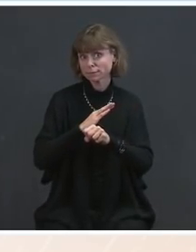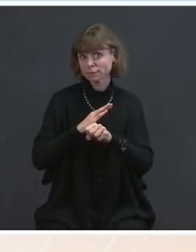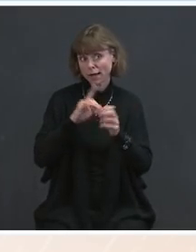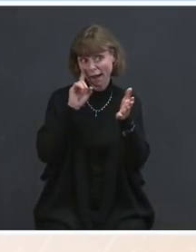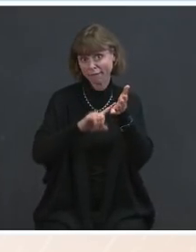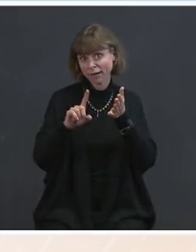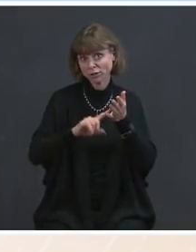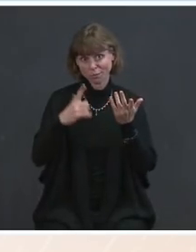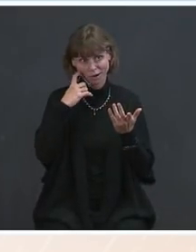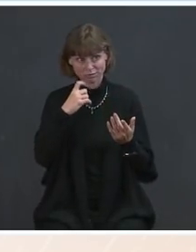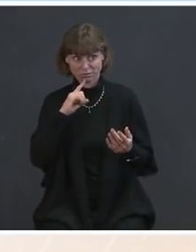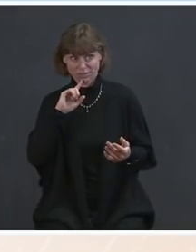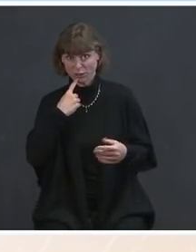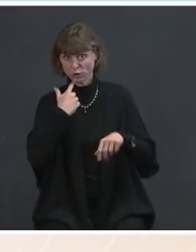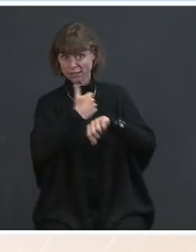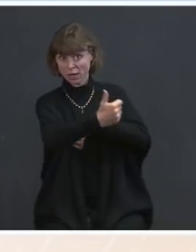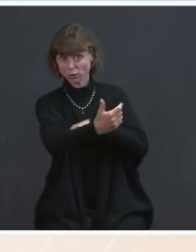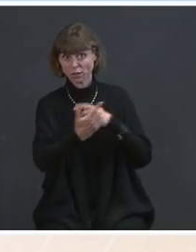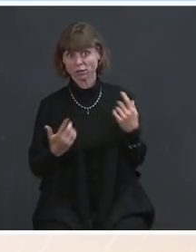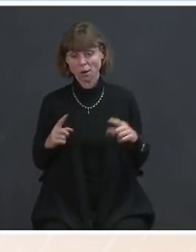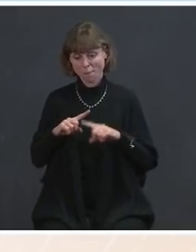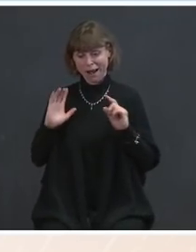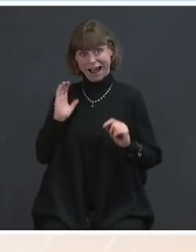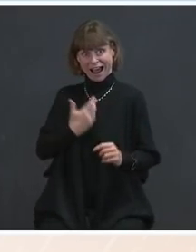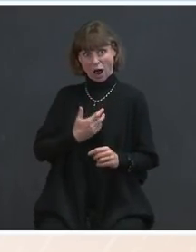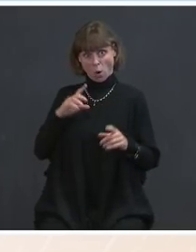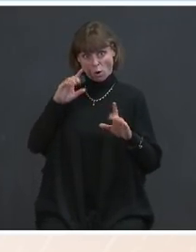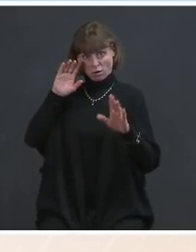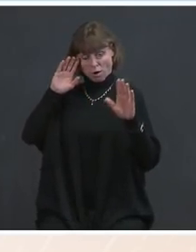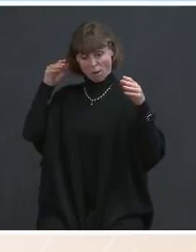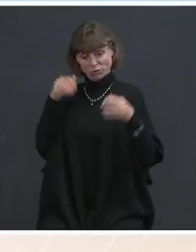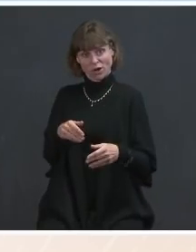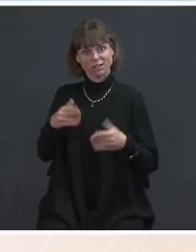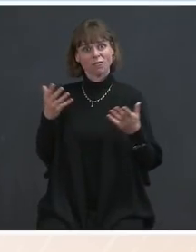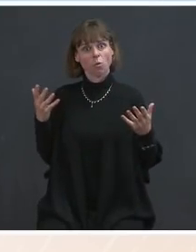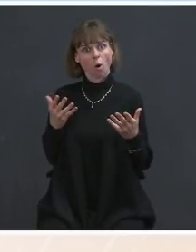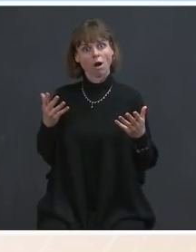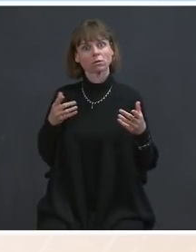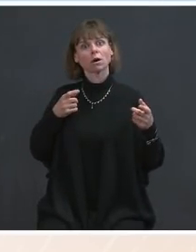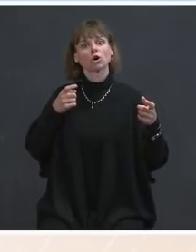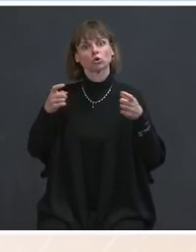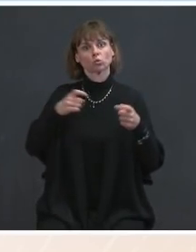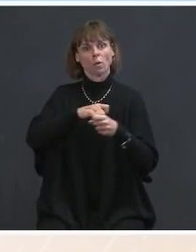here continues to be to get the COVID pandemic under control, and we don't want the people of New York